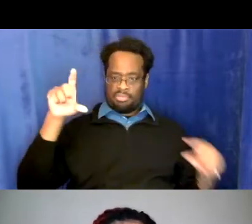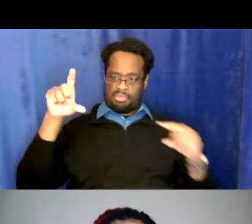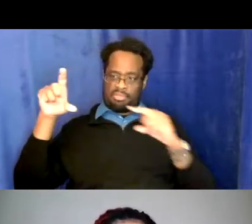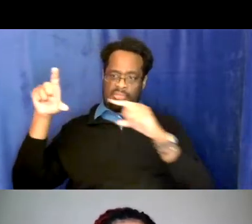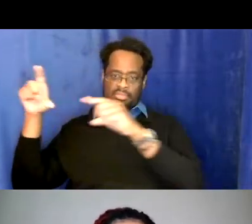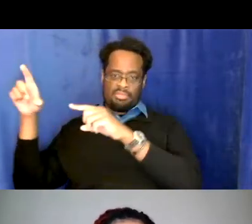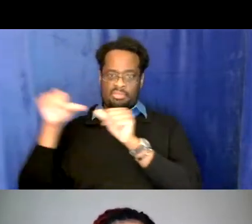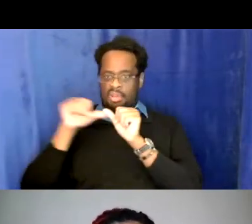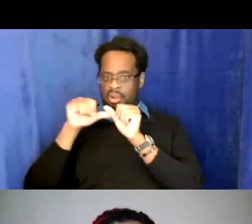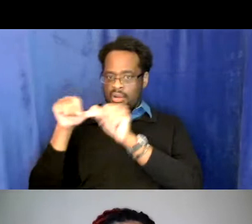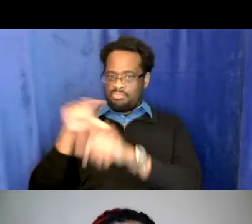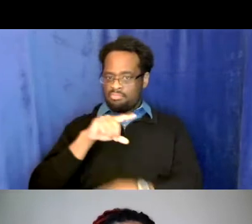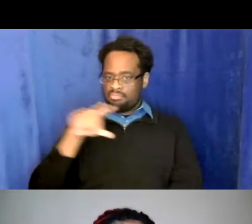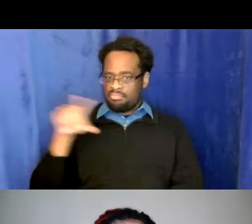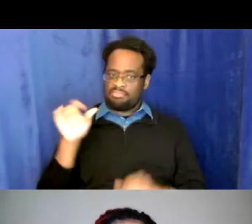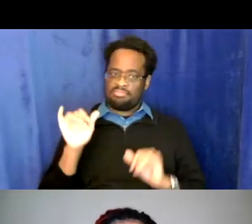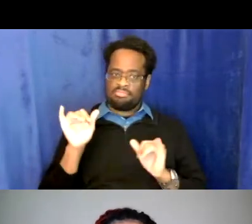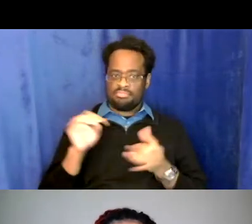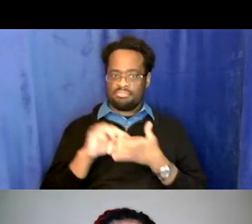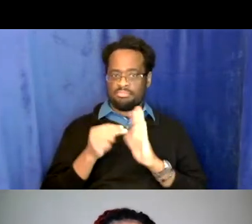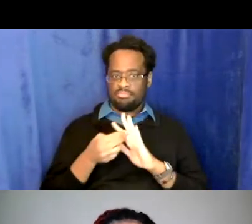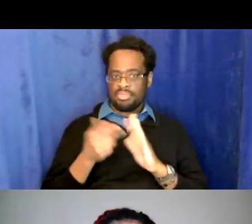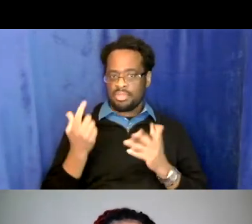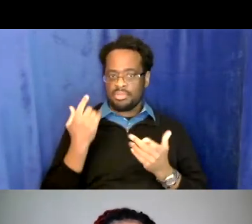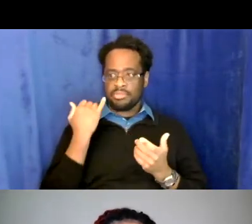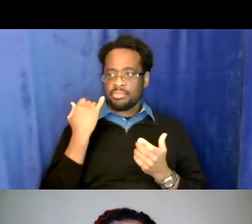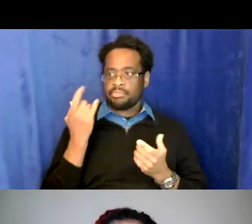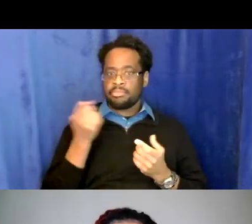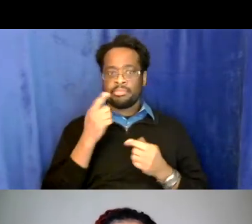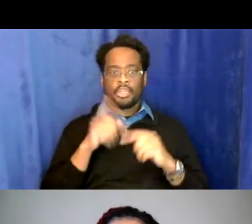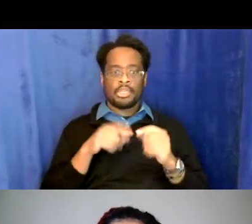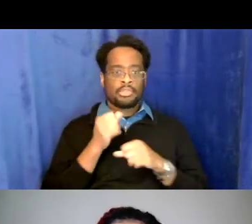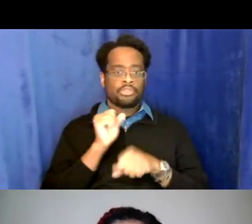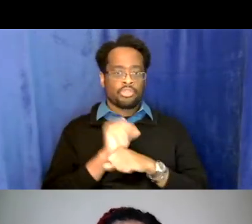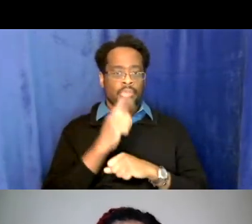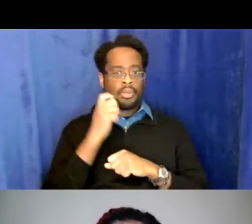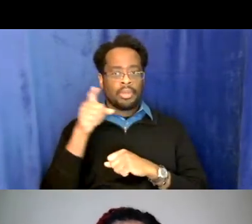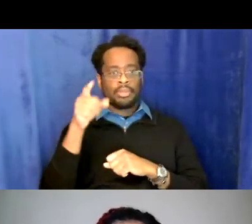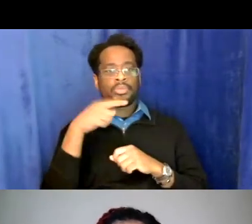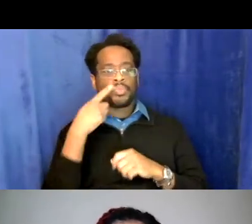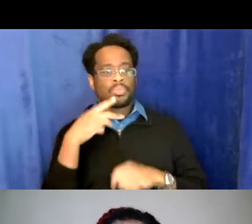As you can see the deaf line is progressively lower there than the hearing line.